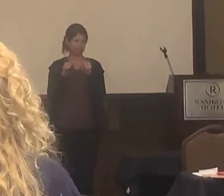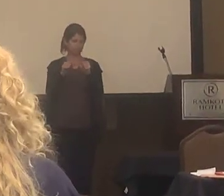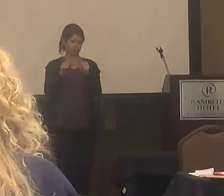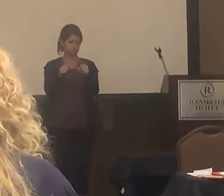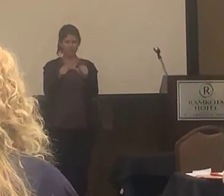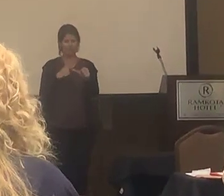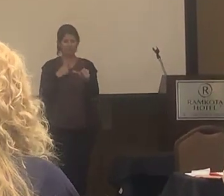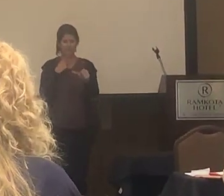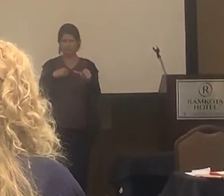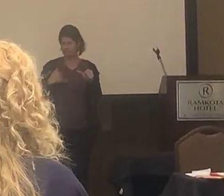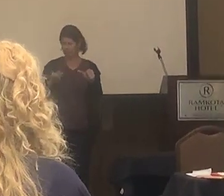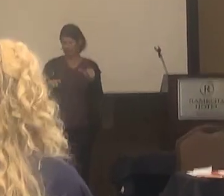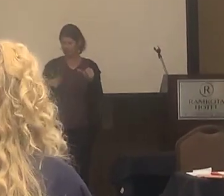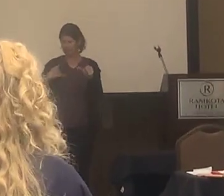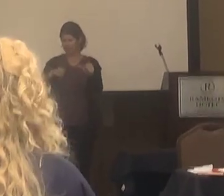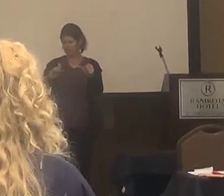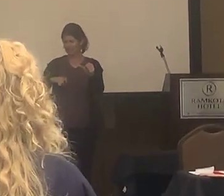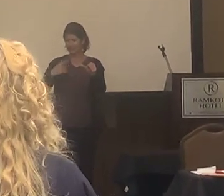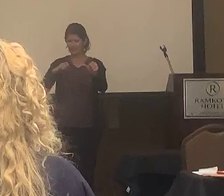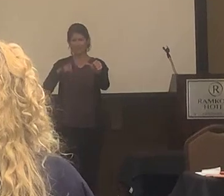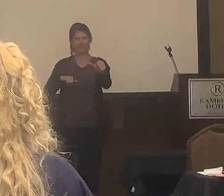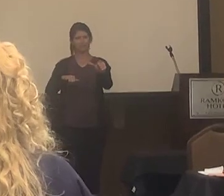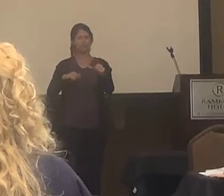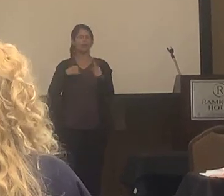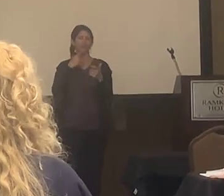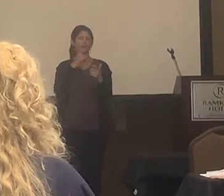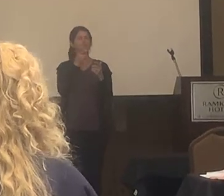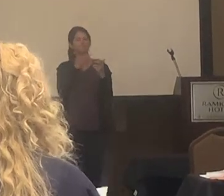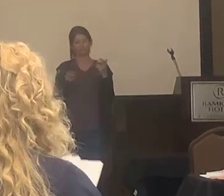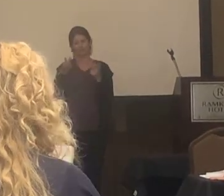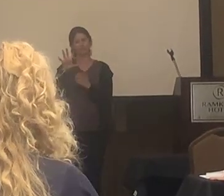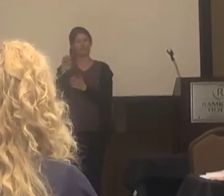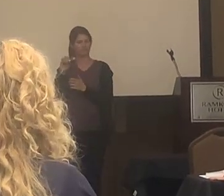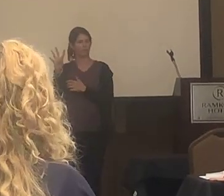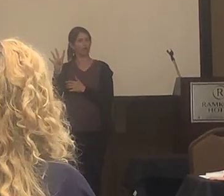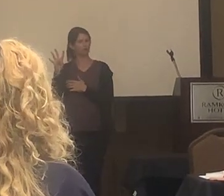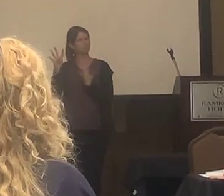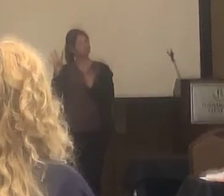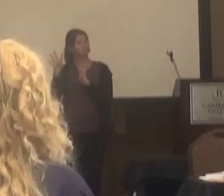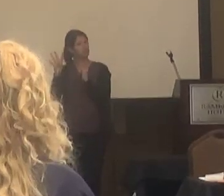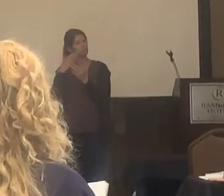this they still need this so but then we went to the 504 and it was still all good and fine and